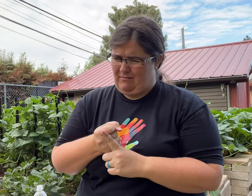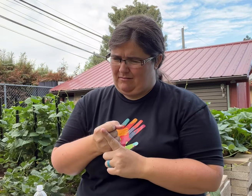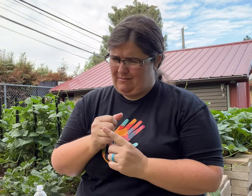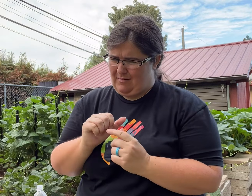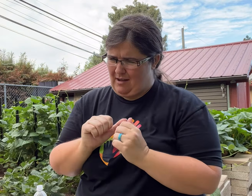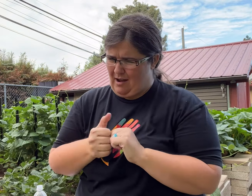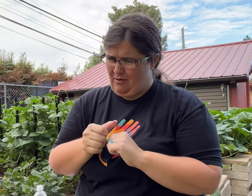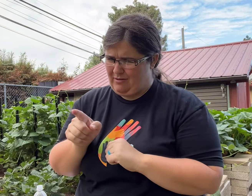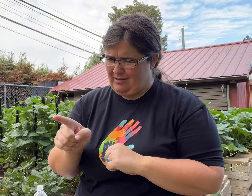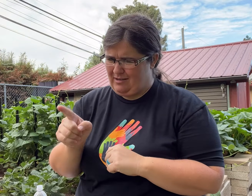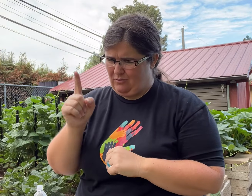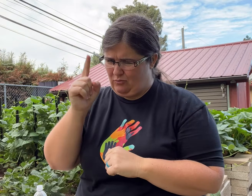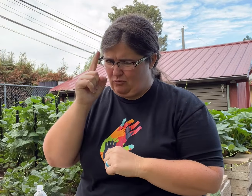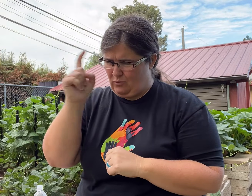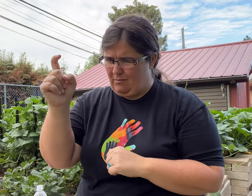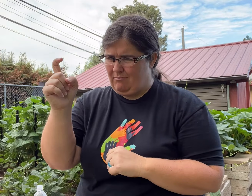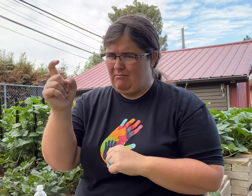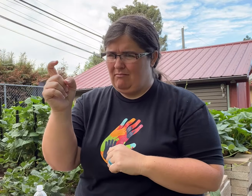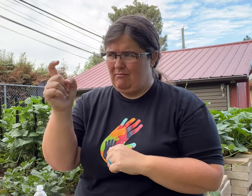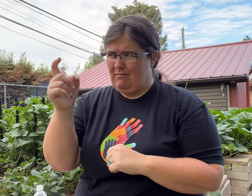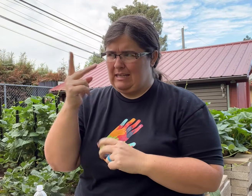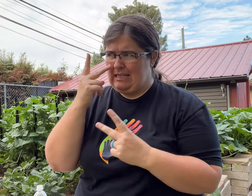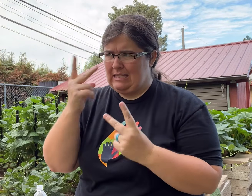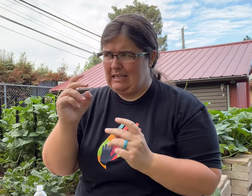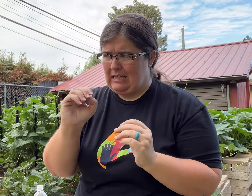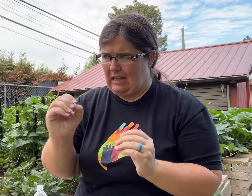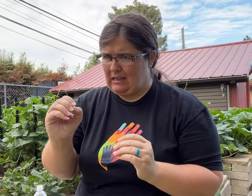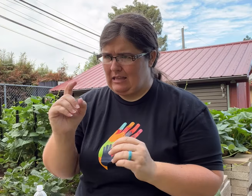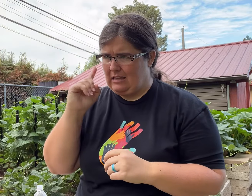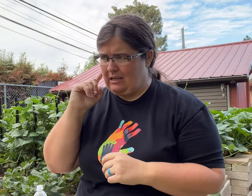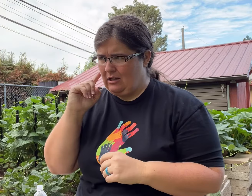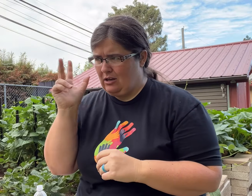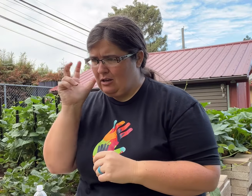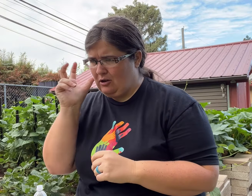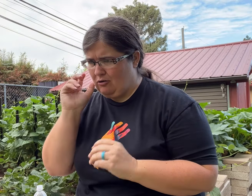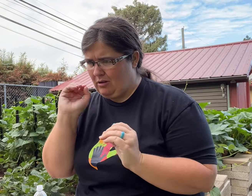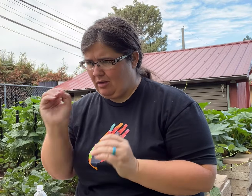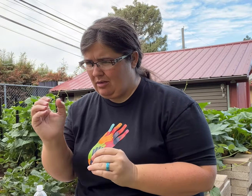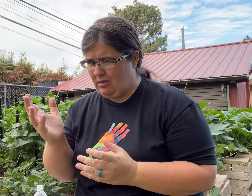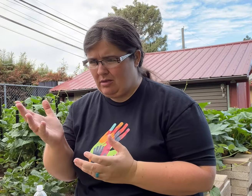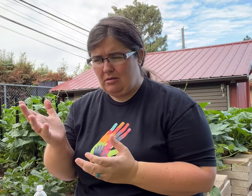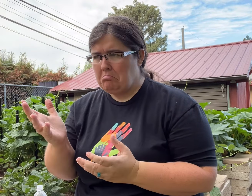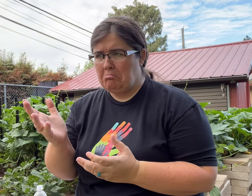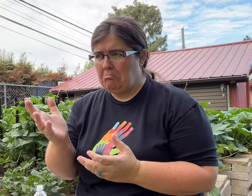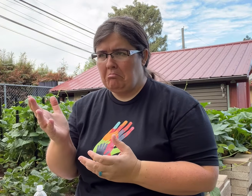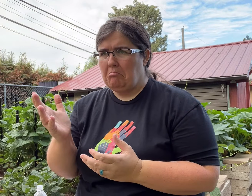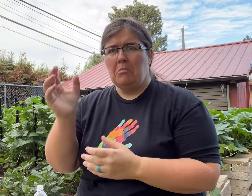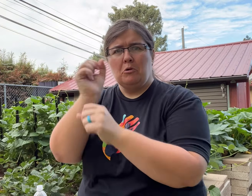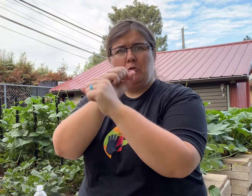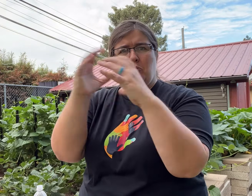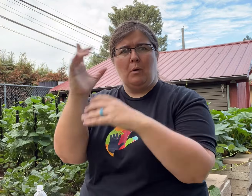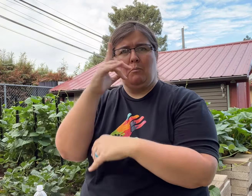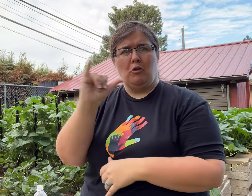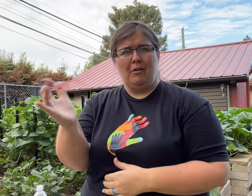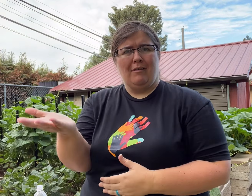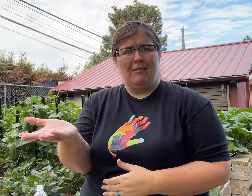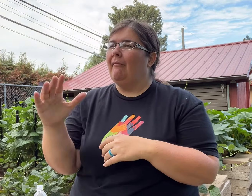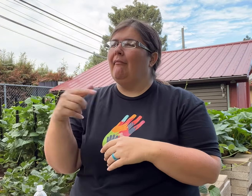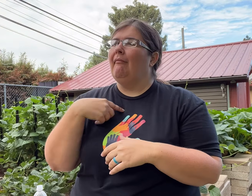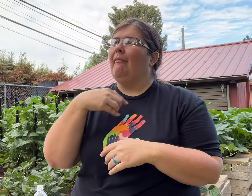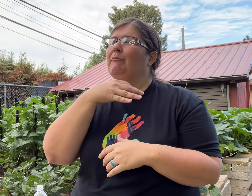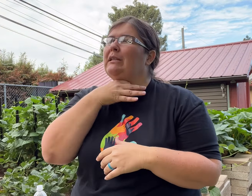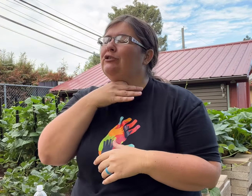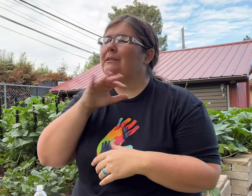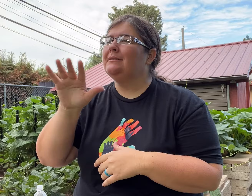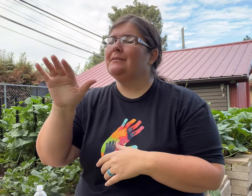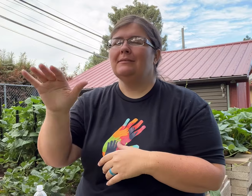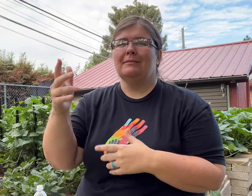me like how does he have a dream? He can't see. He can't hear. What does a dream look like? So I was